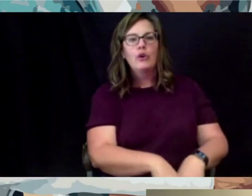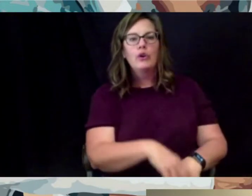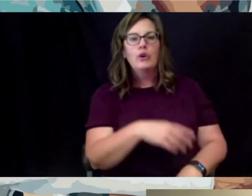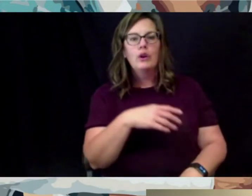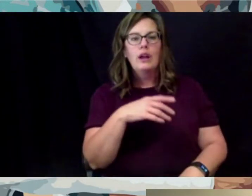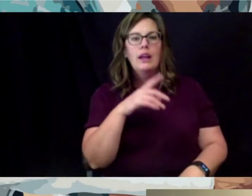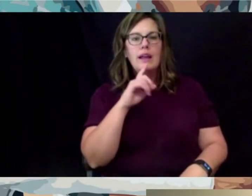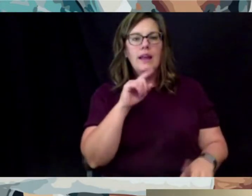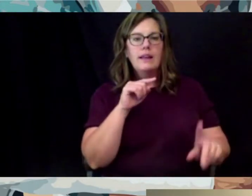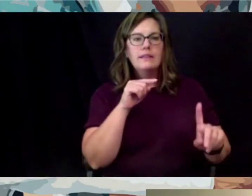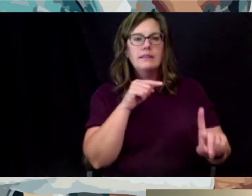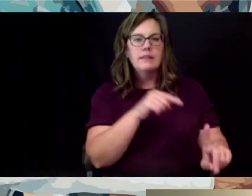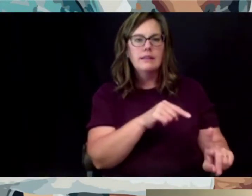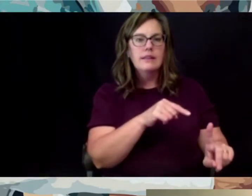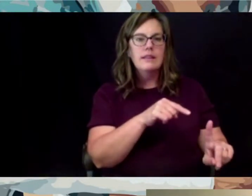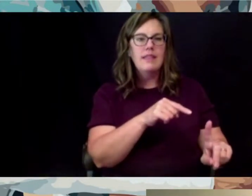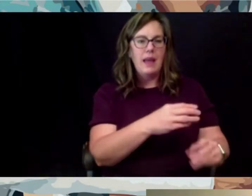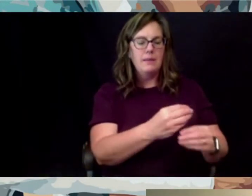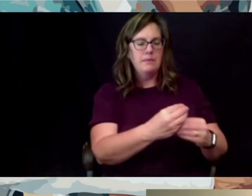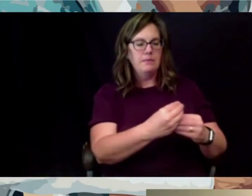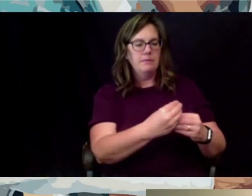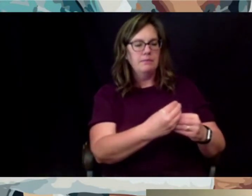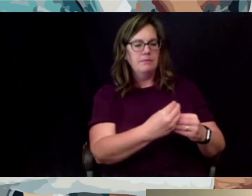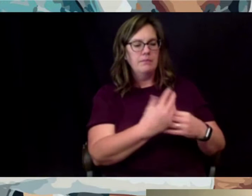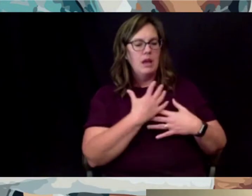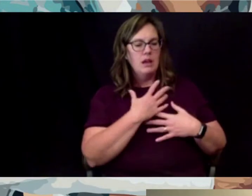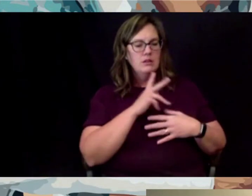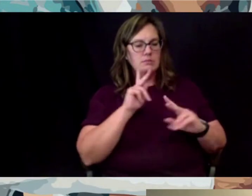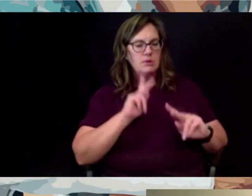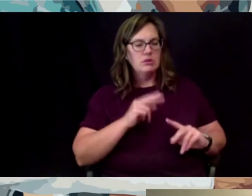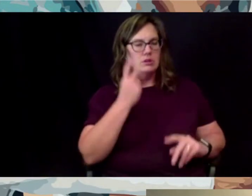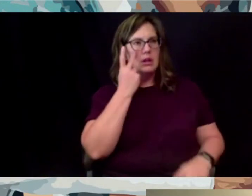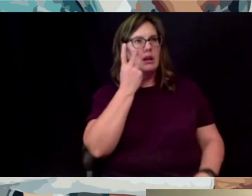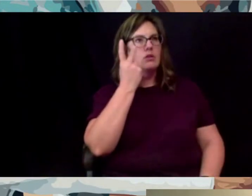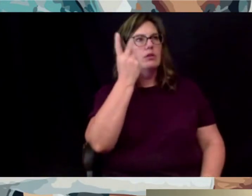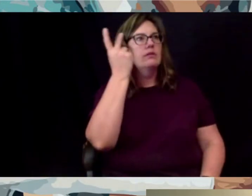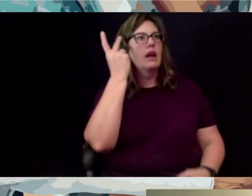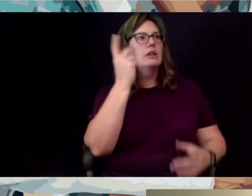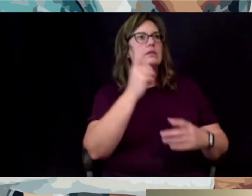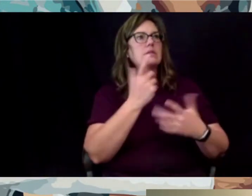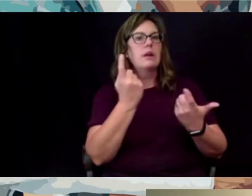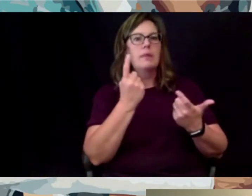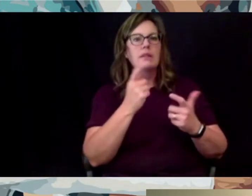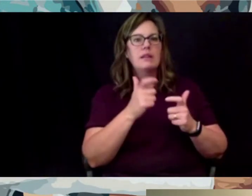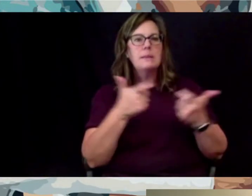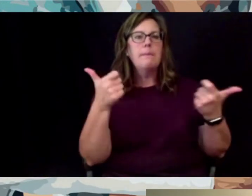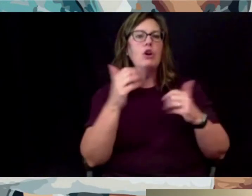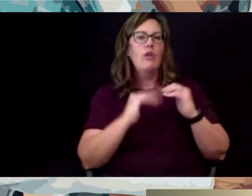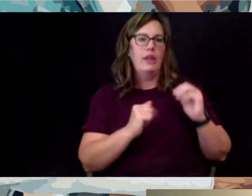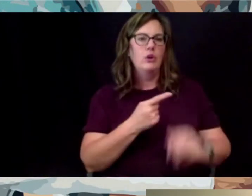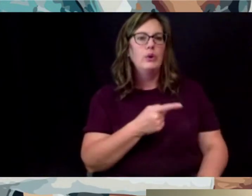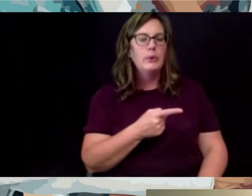it just makes a person reflect on something that clearly is bigger than you whether that be science